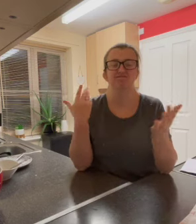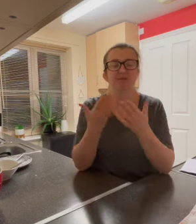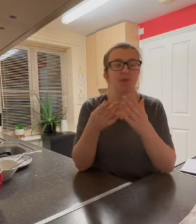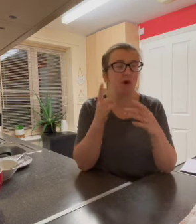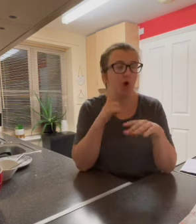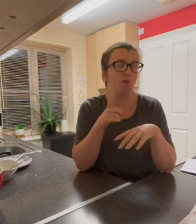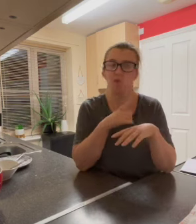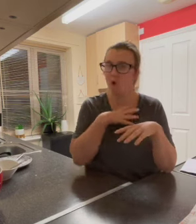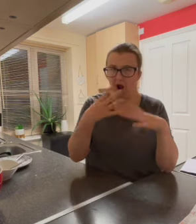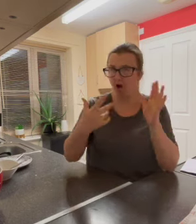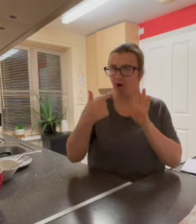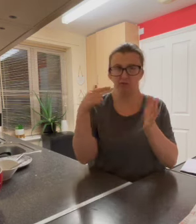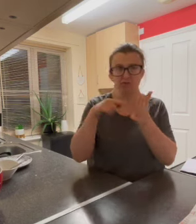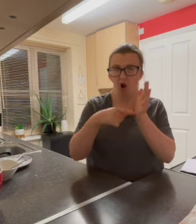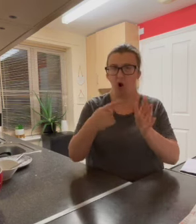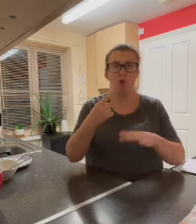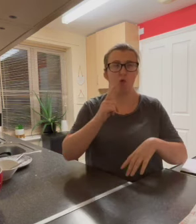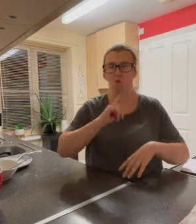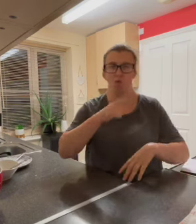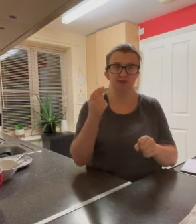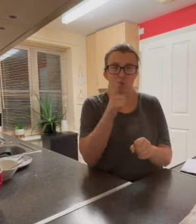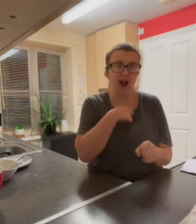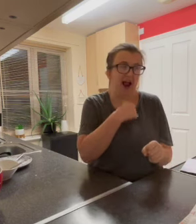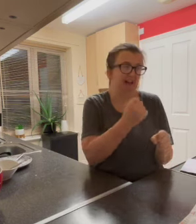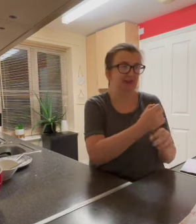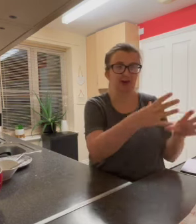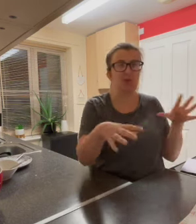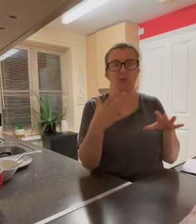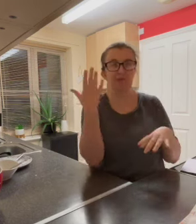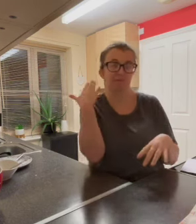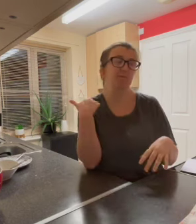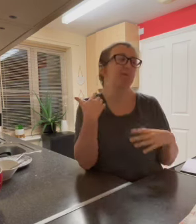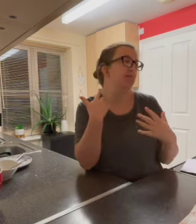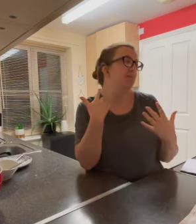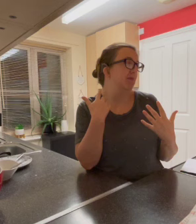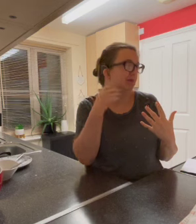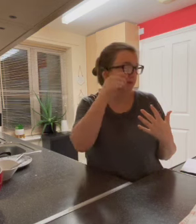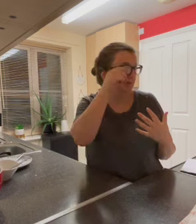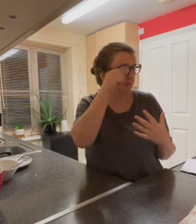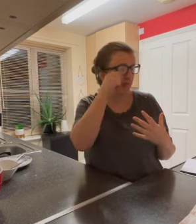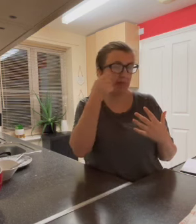So I thought why not show you what I normally do...